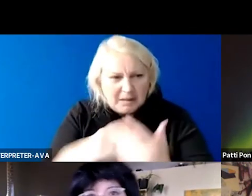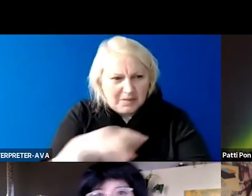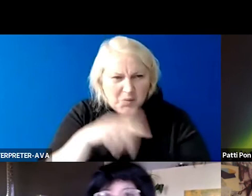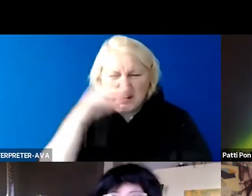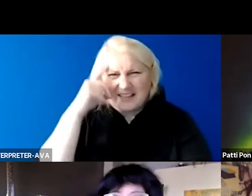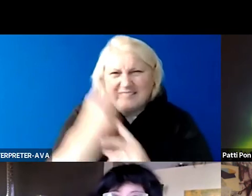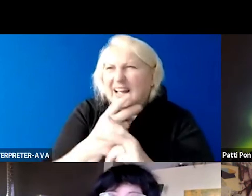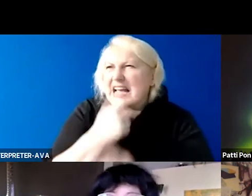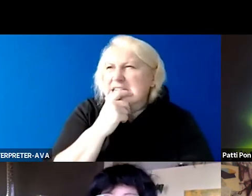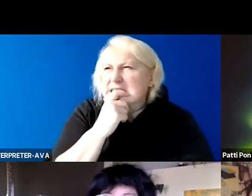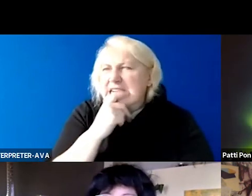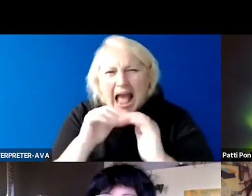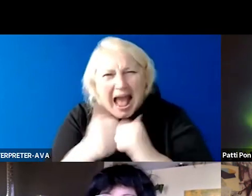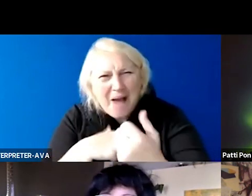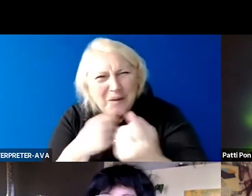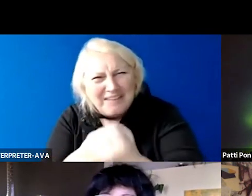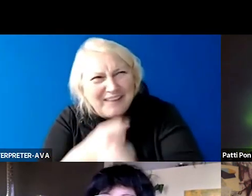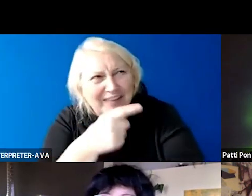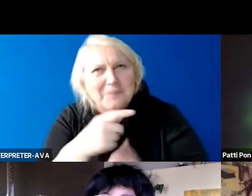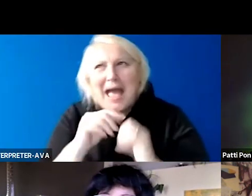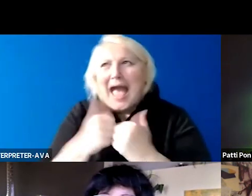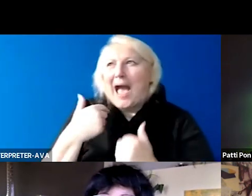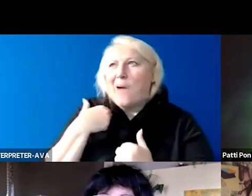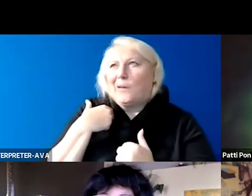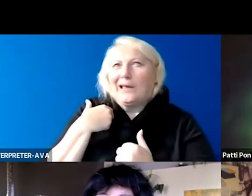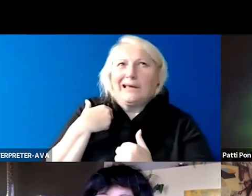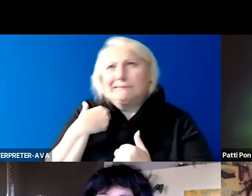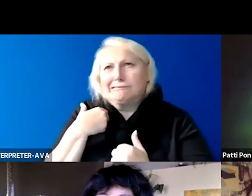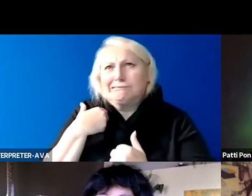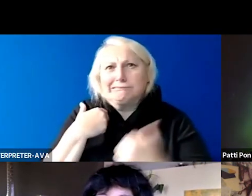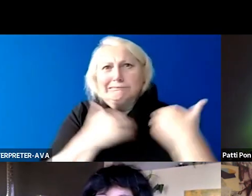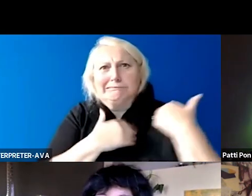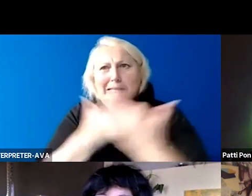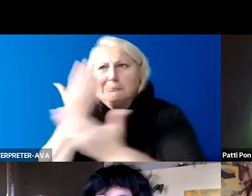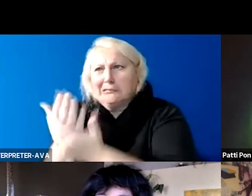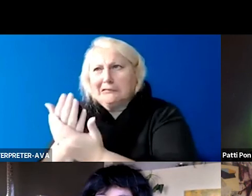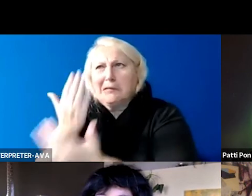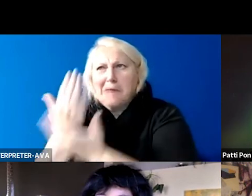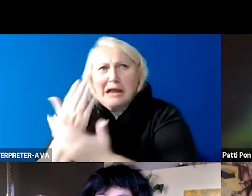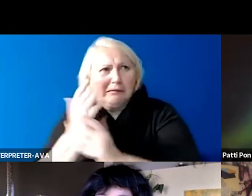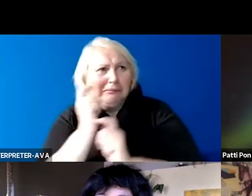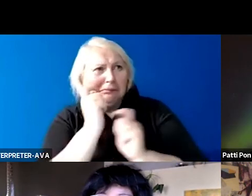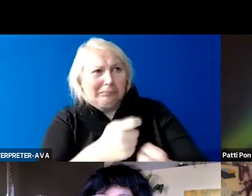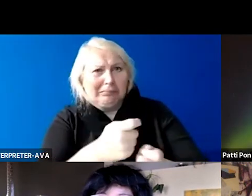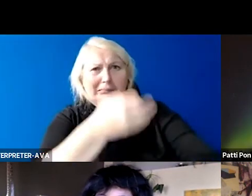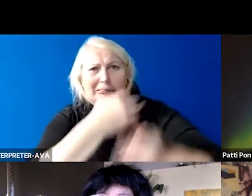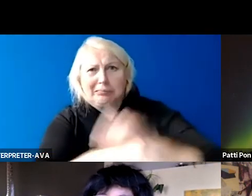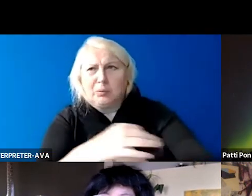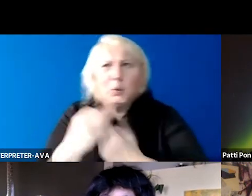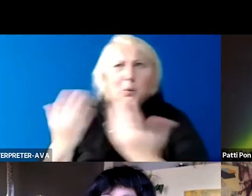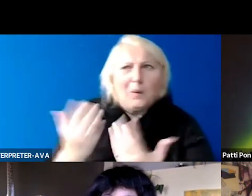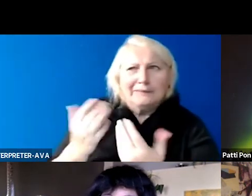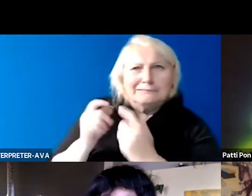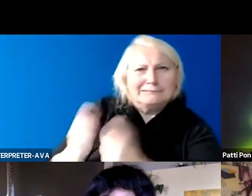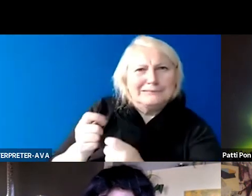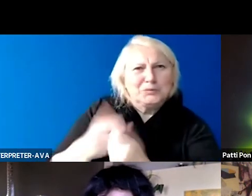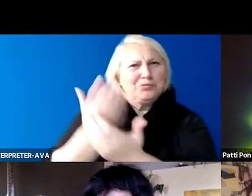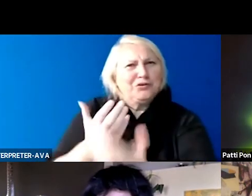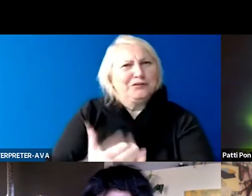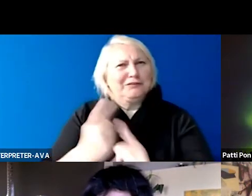fiscal liability like to ensure. And we're lucky we have partners, fiduciary partners, like TRUCK